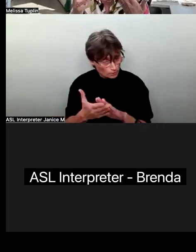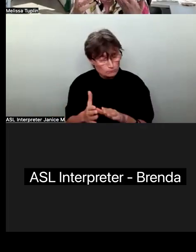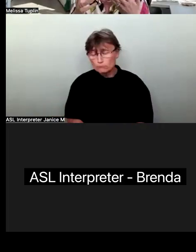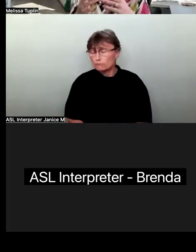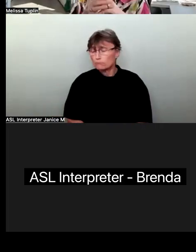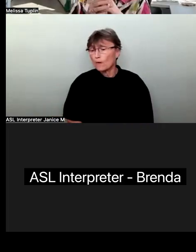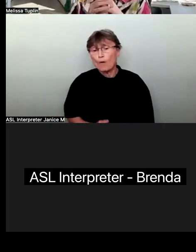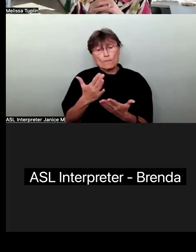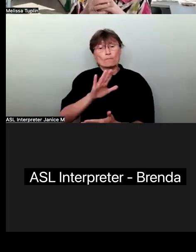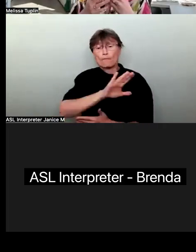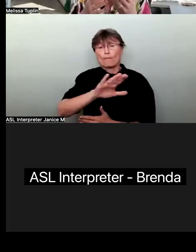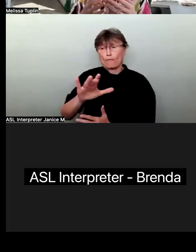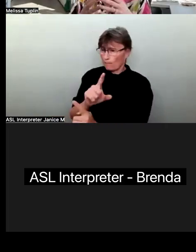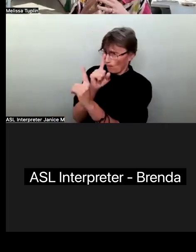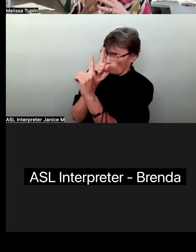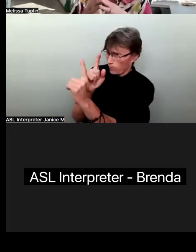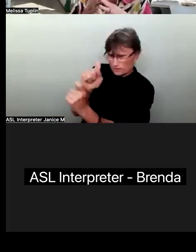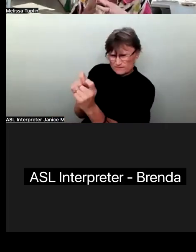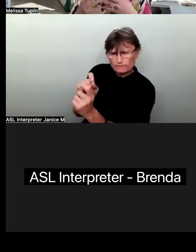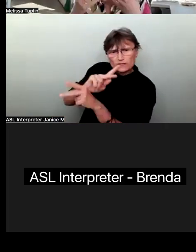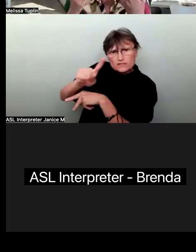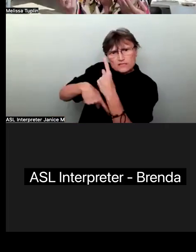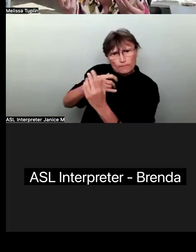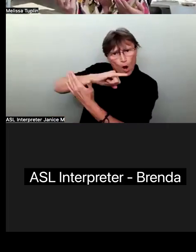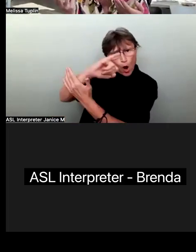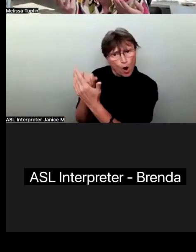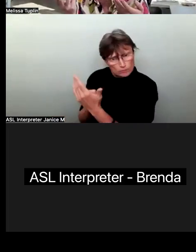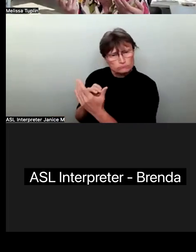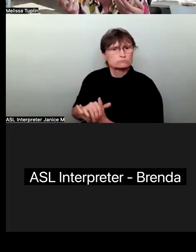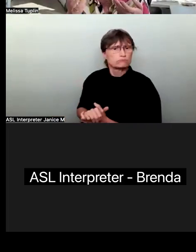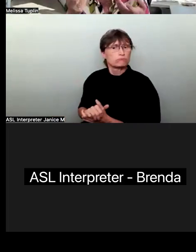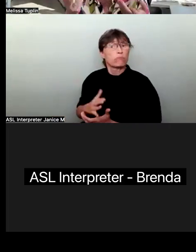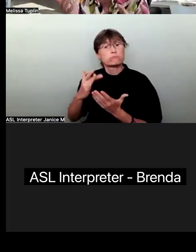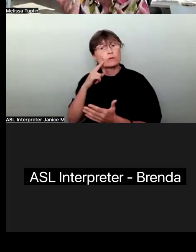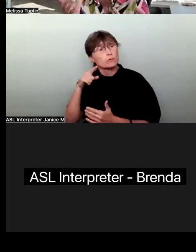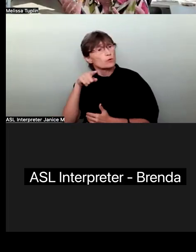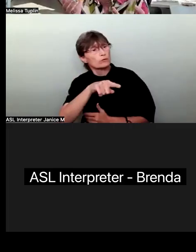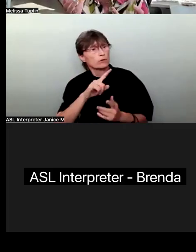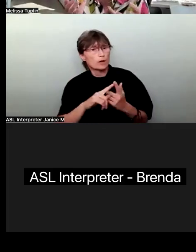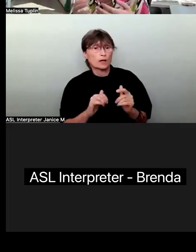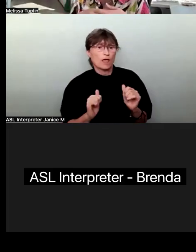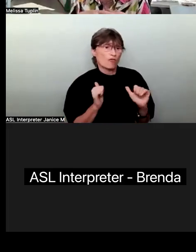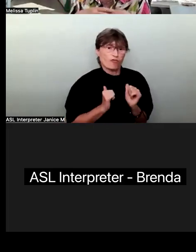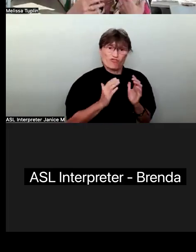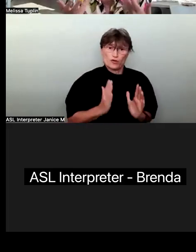genre. Perhaps your organization is a feeder organization for another part of the sector.